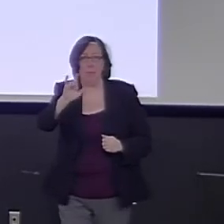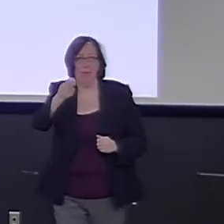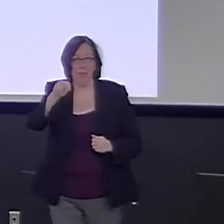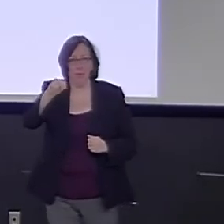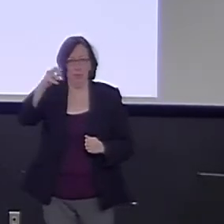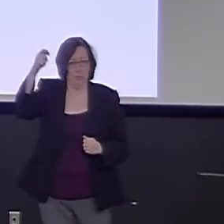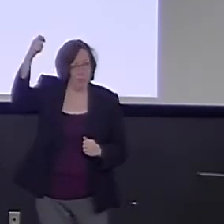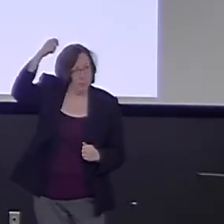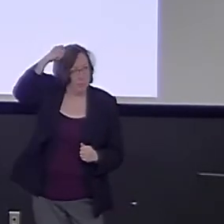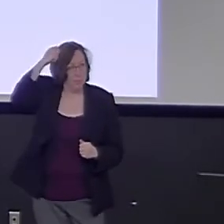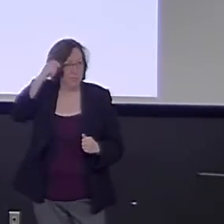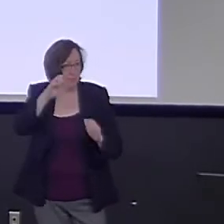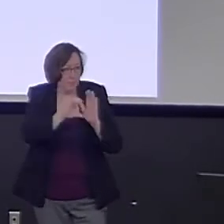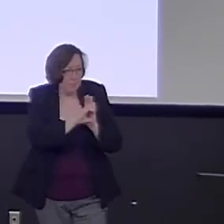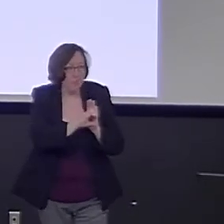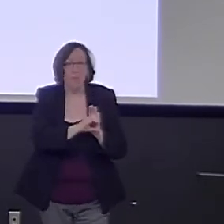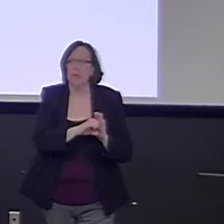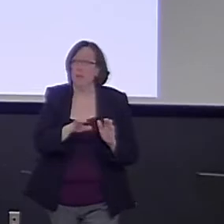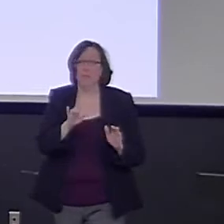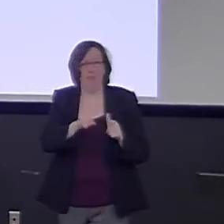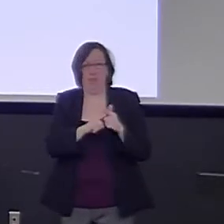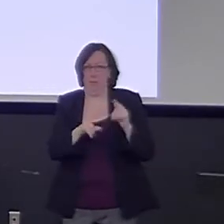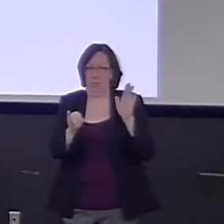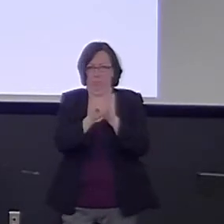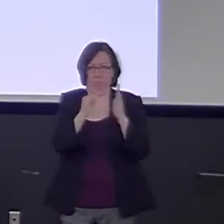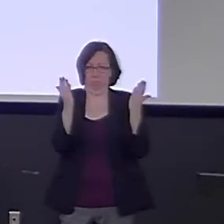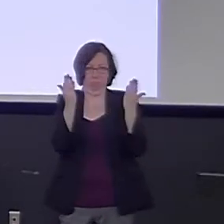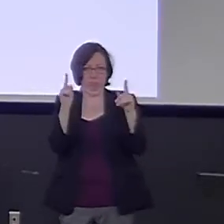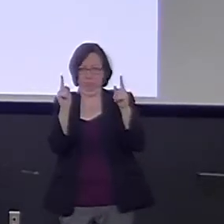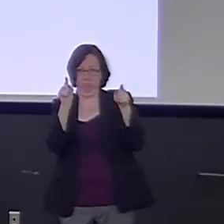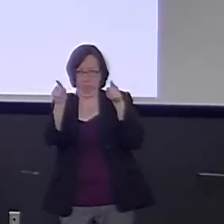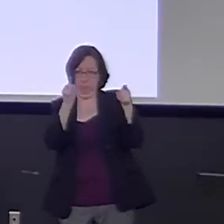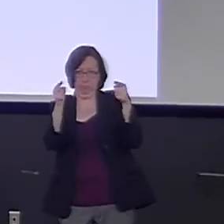Now that's the hallmark of Broca's area of course. So I know with this task